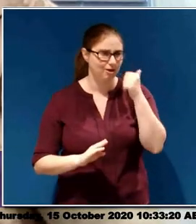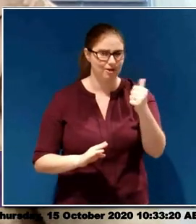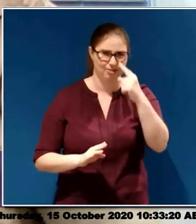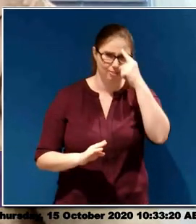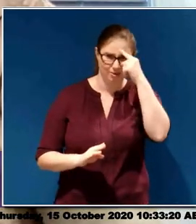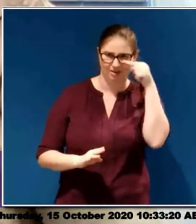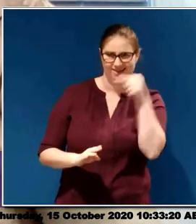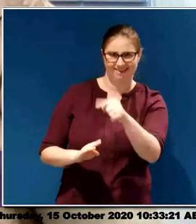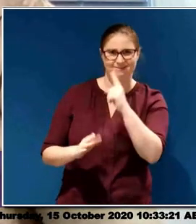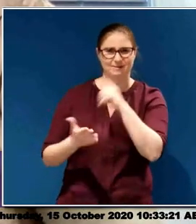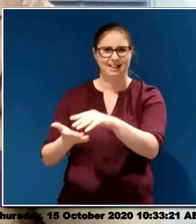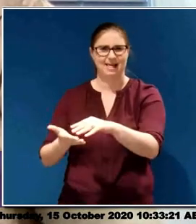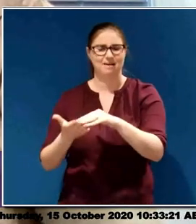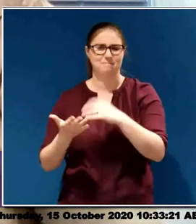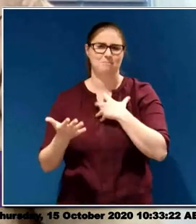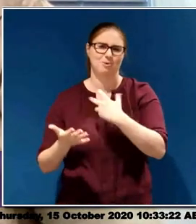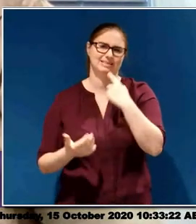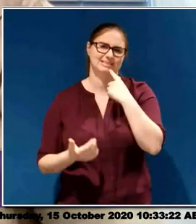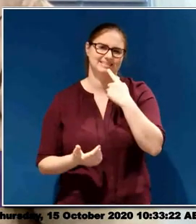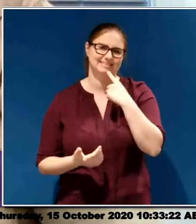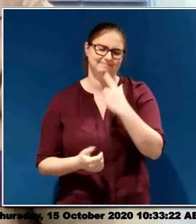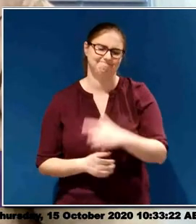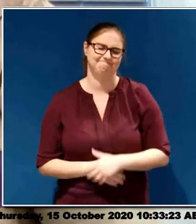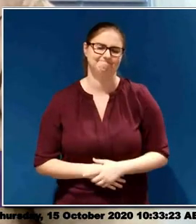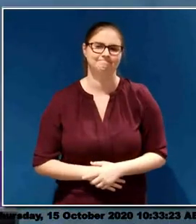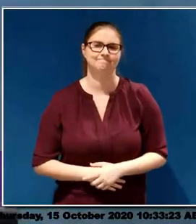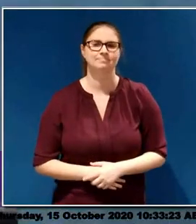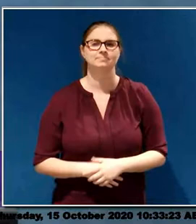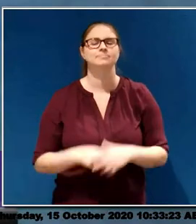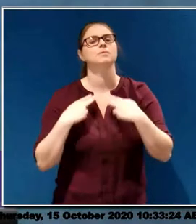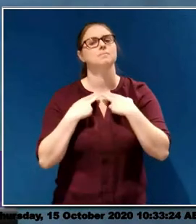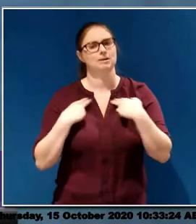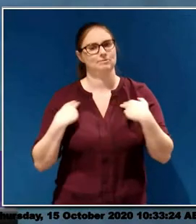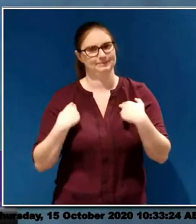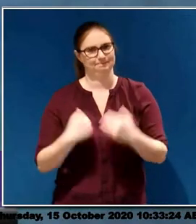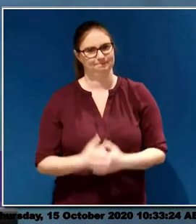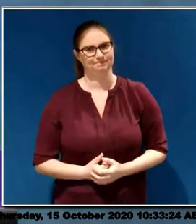Now Jack's Tourette's, he sometimes has ticks, doesn't he?